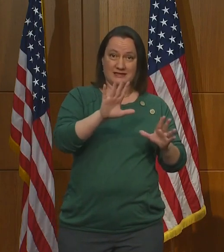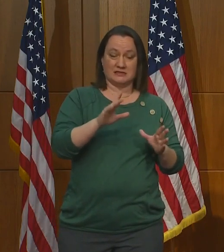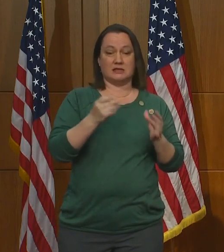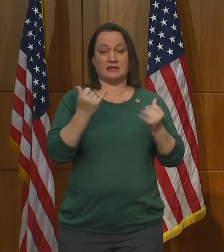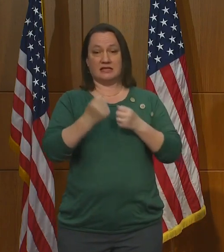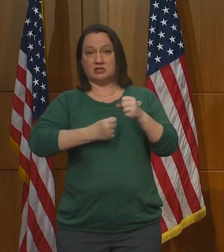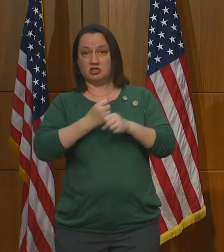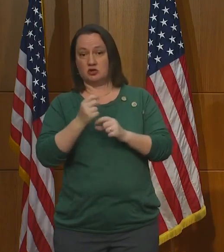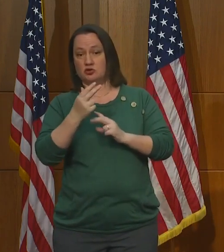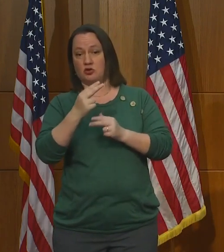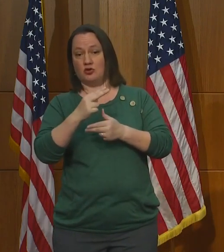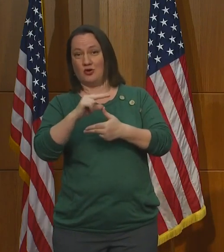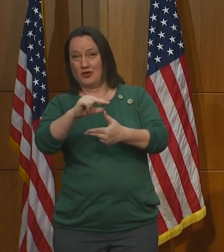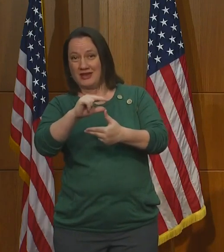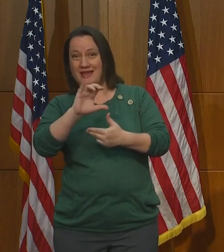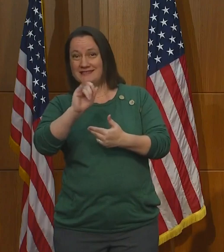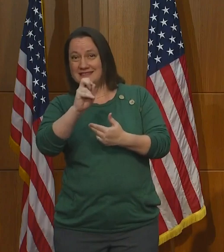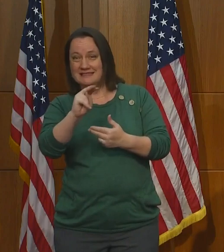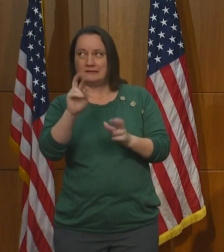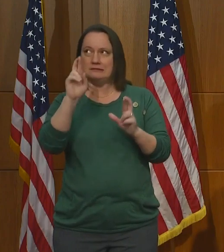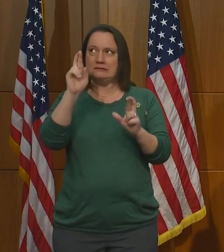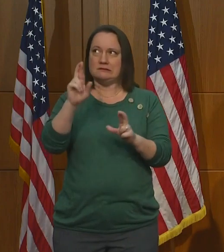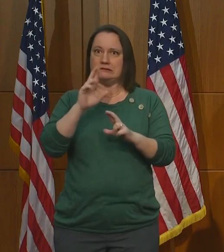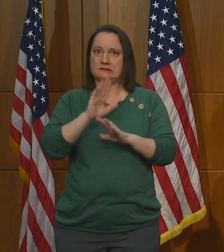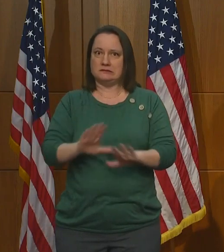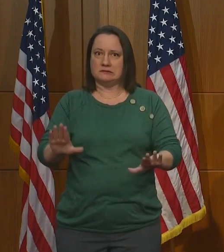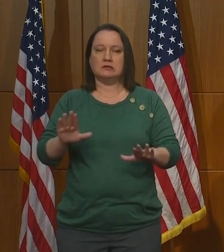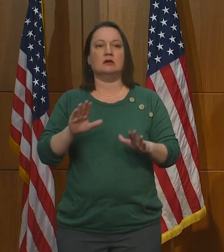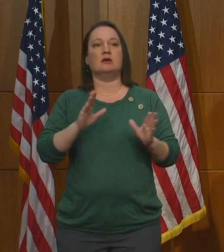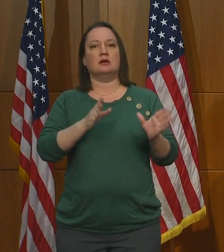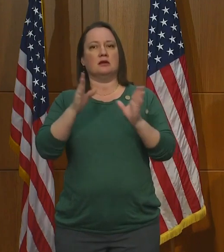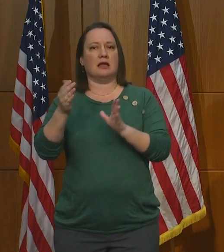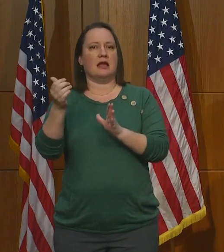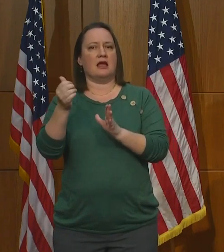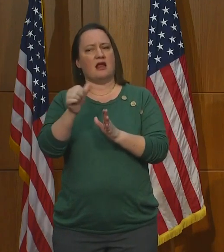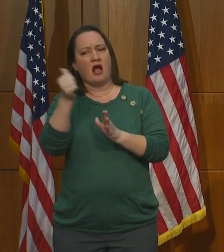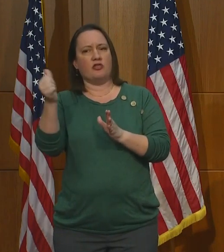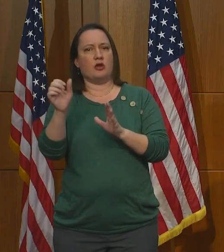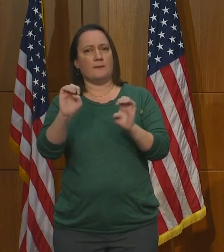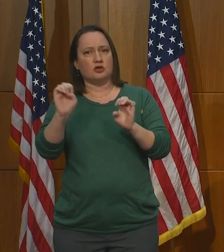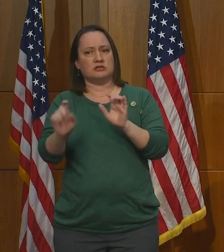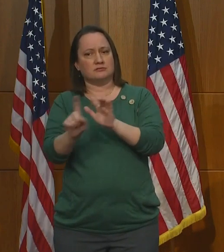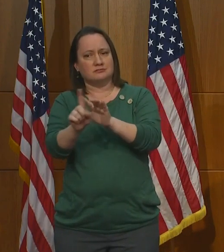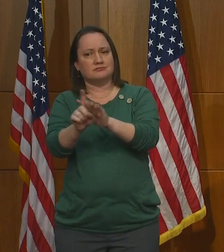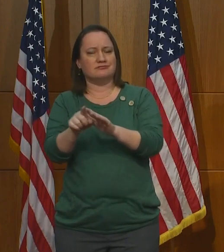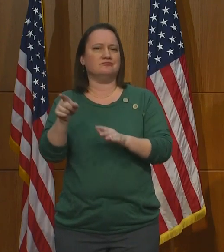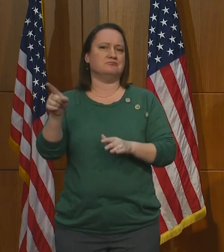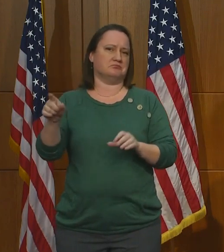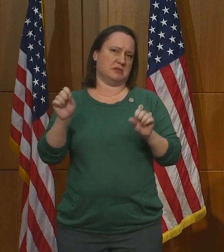YEAR'S HURRICANE SEASON WHICH HOPEFULLY WILL BE QUIET- AND